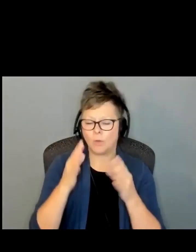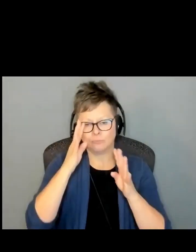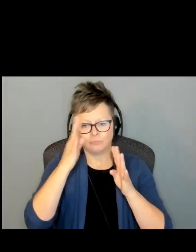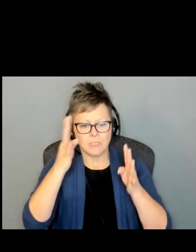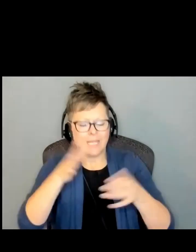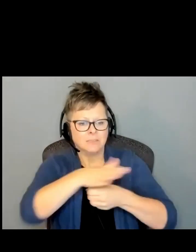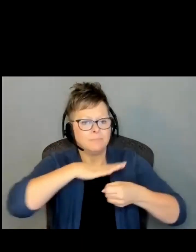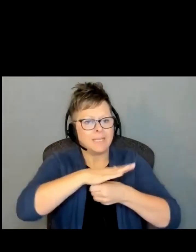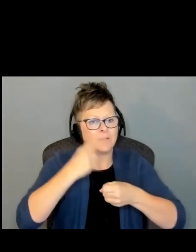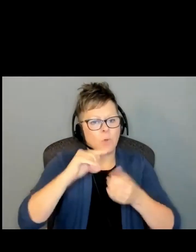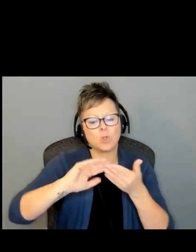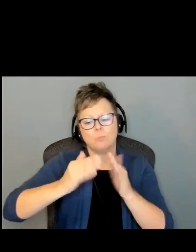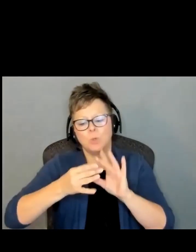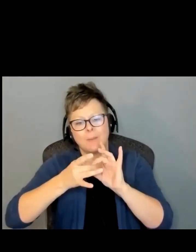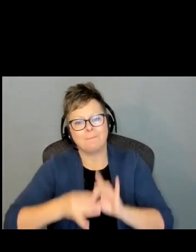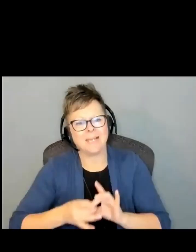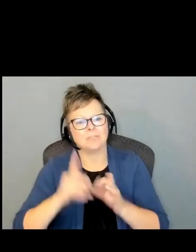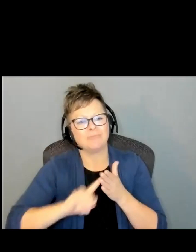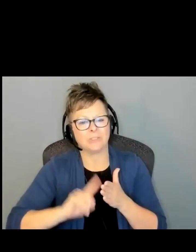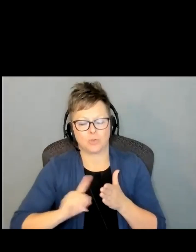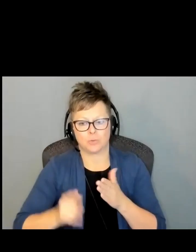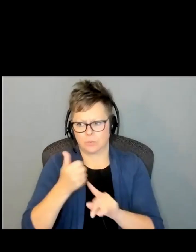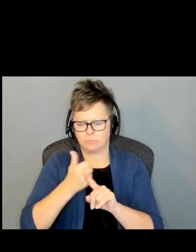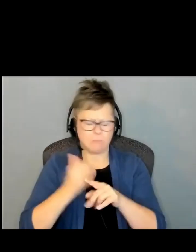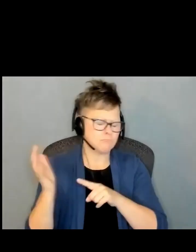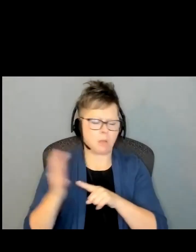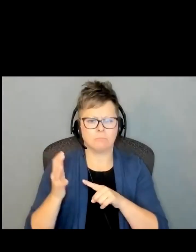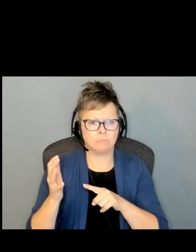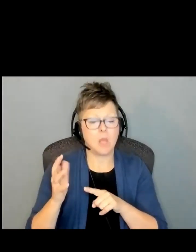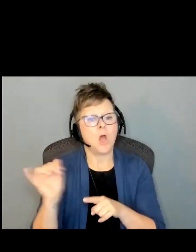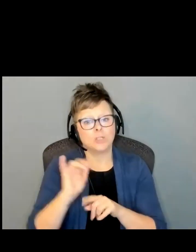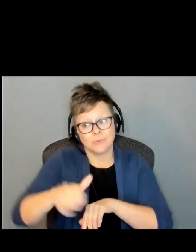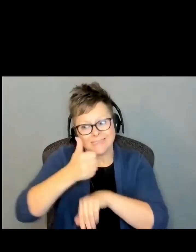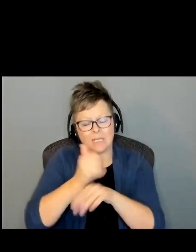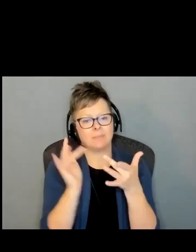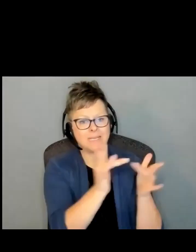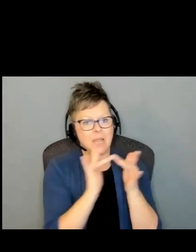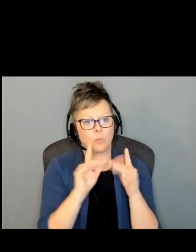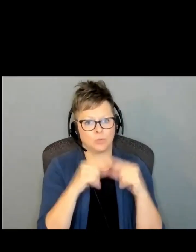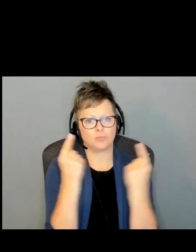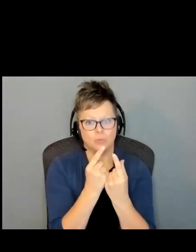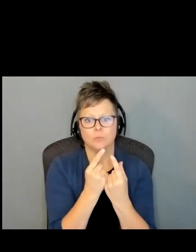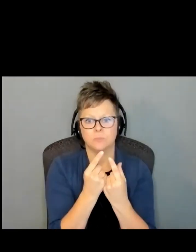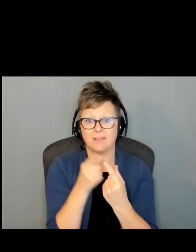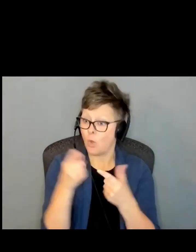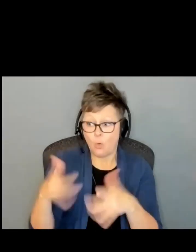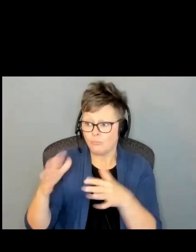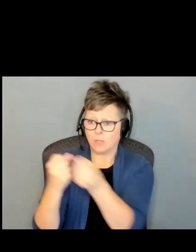research. And also, setting network groups that either are already supporting families or have done